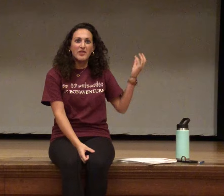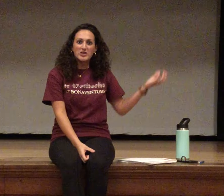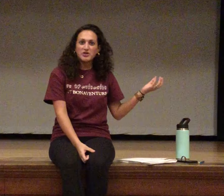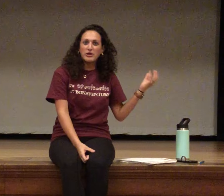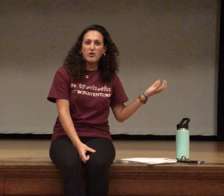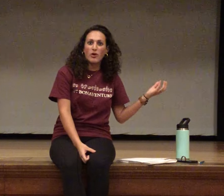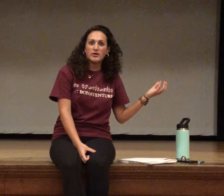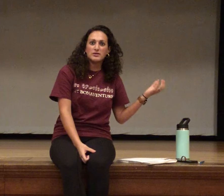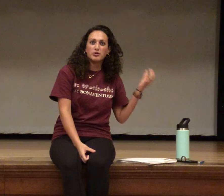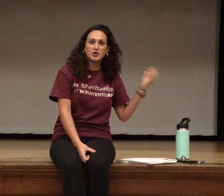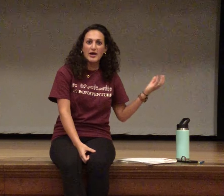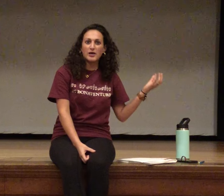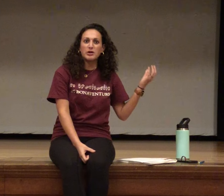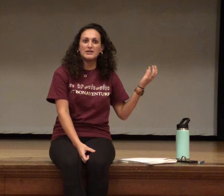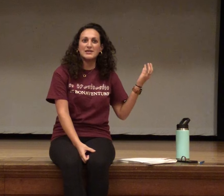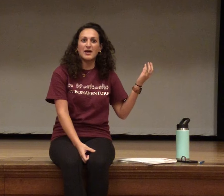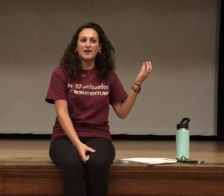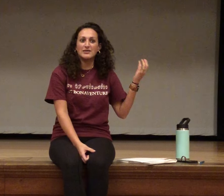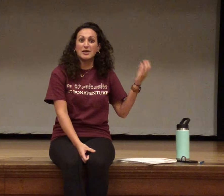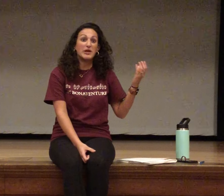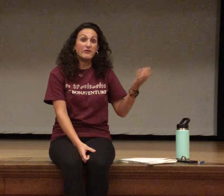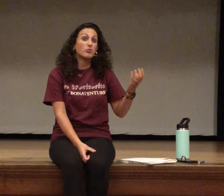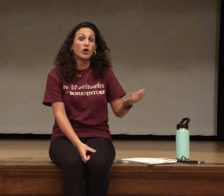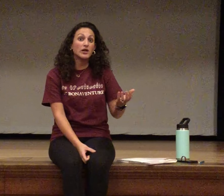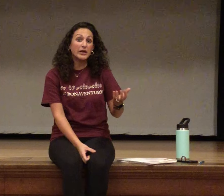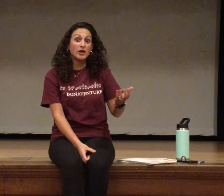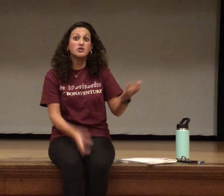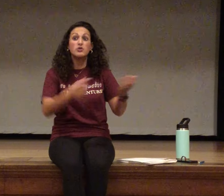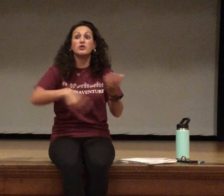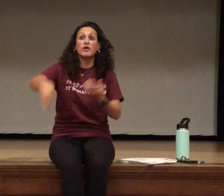they should be the ones portraying it because then it's going to be even more clear to those